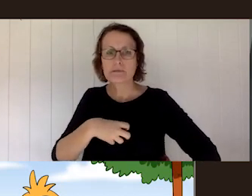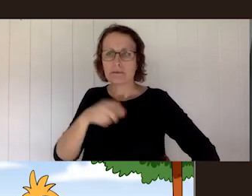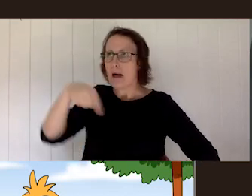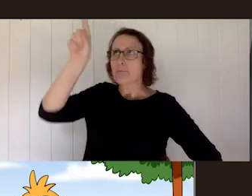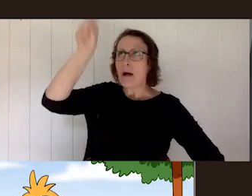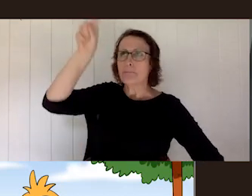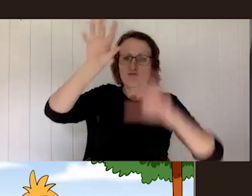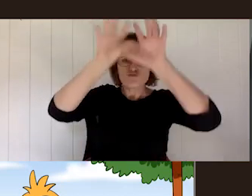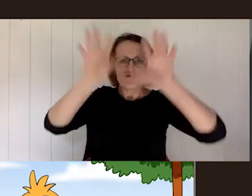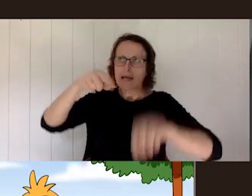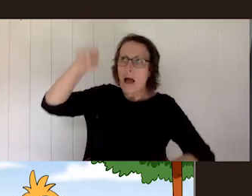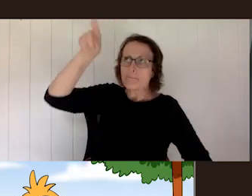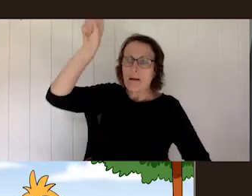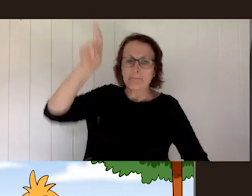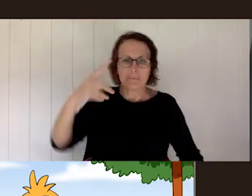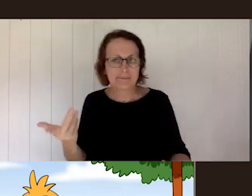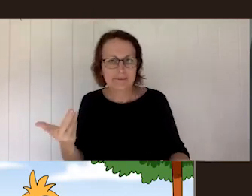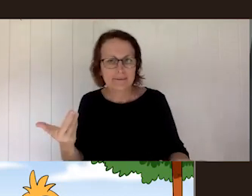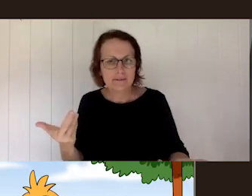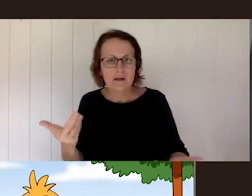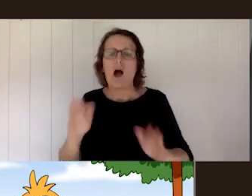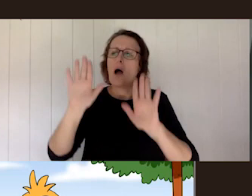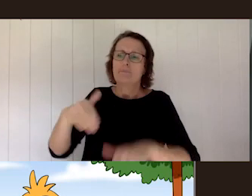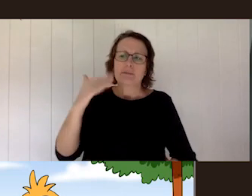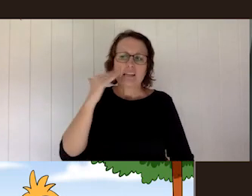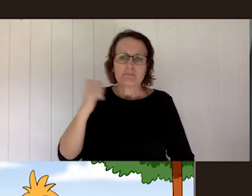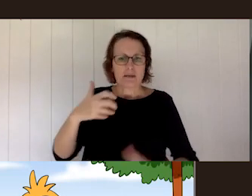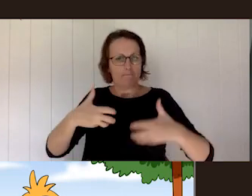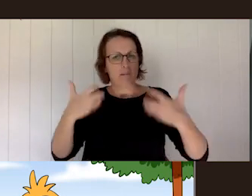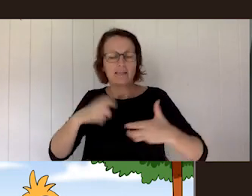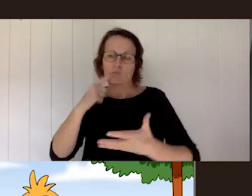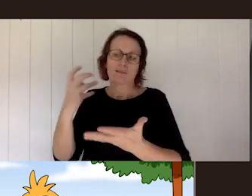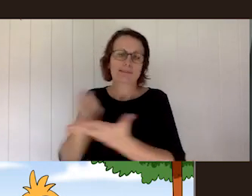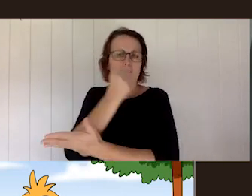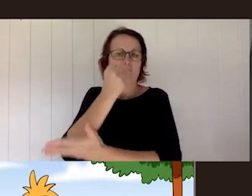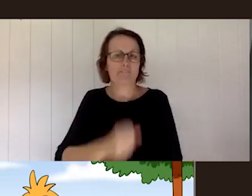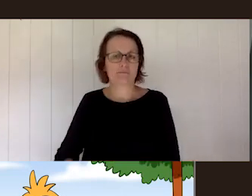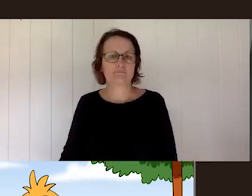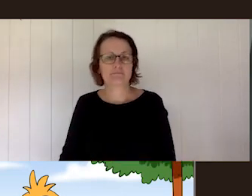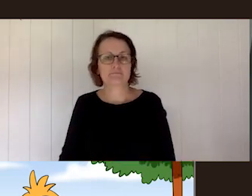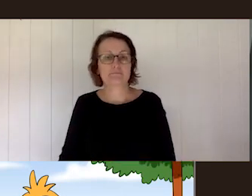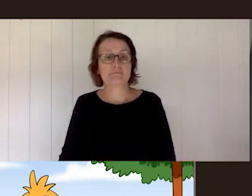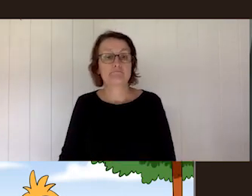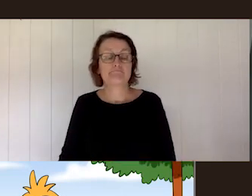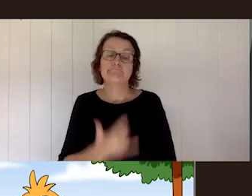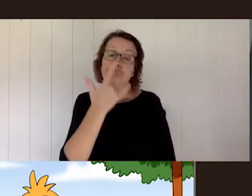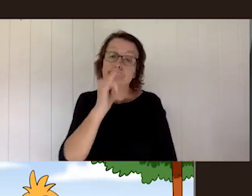he couldn't climb to the top of the tree anymore, but he thought, "At least I'll be safe from this storm." Sadly, the next day, a storm rolled